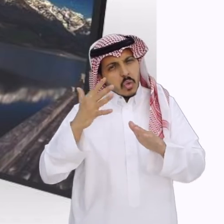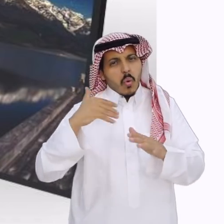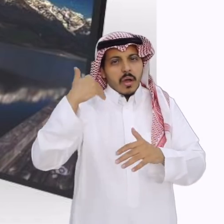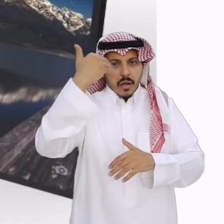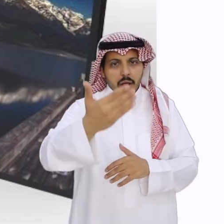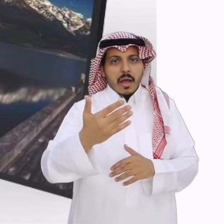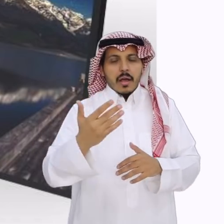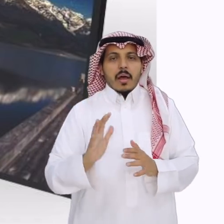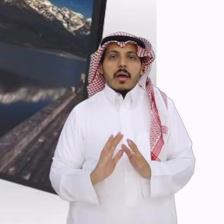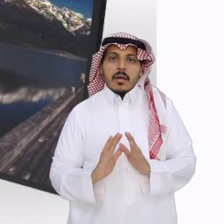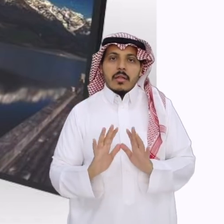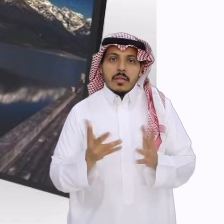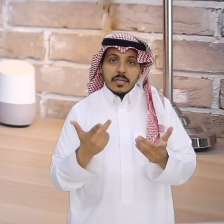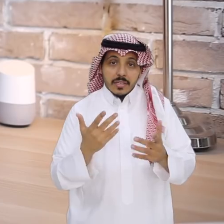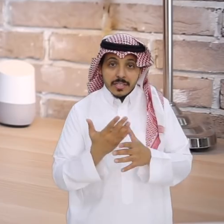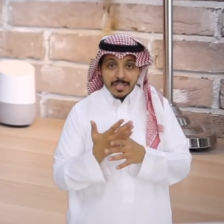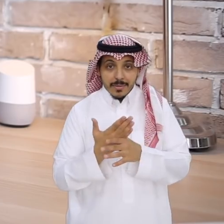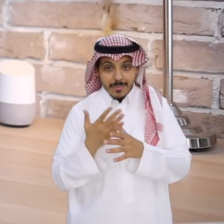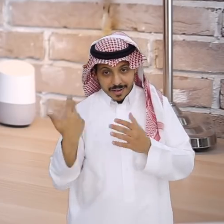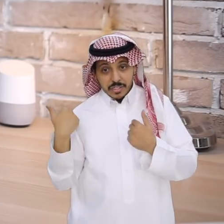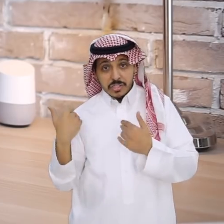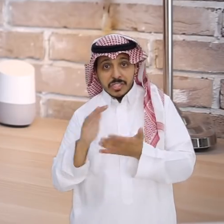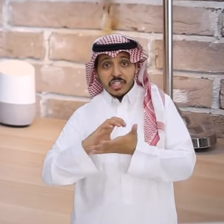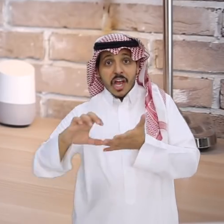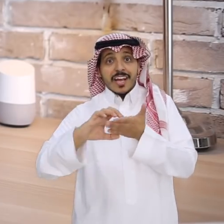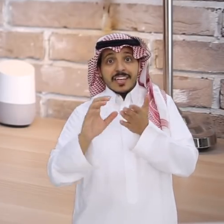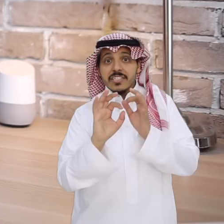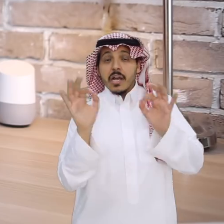Why? Because this year is for S9 and Note 9.